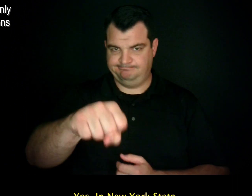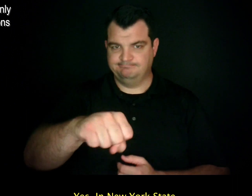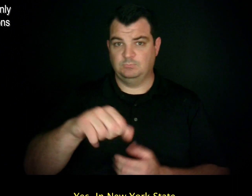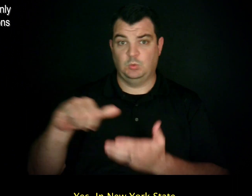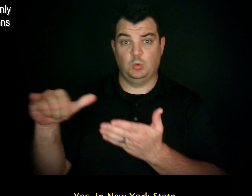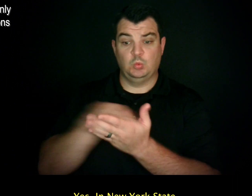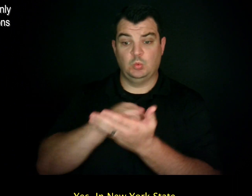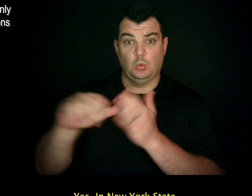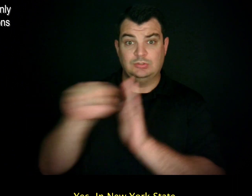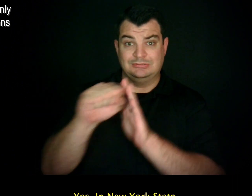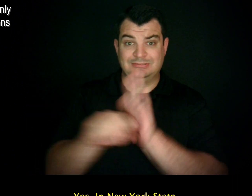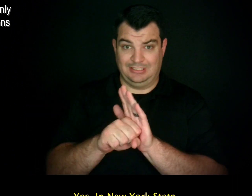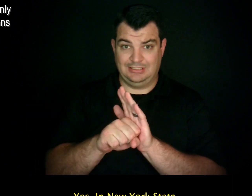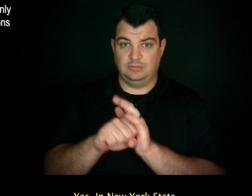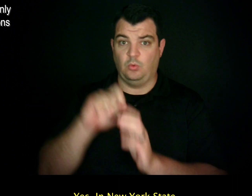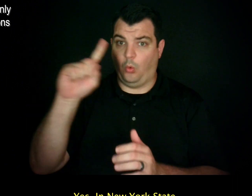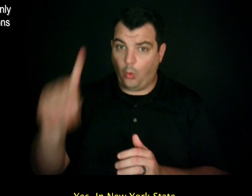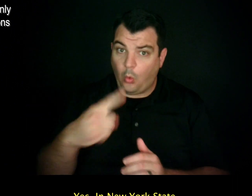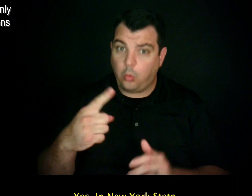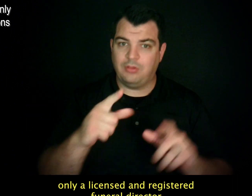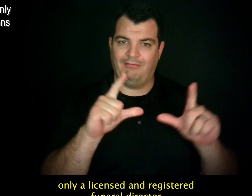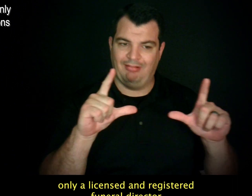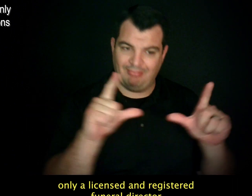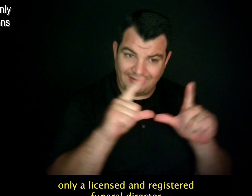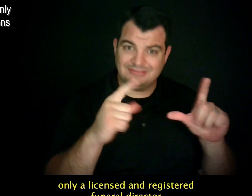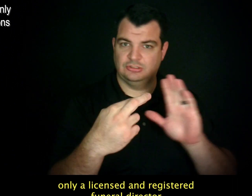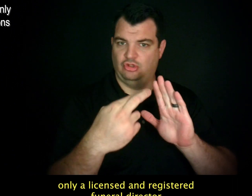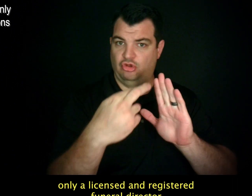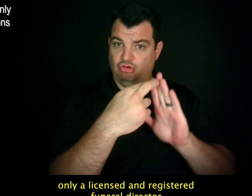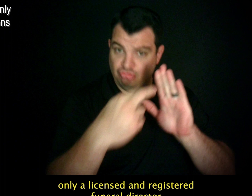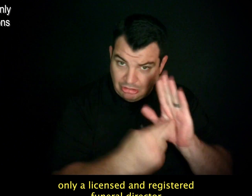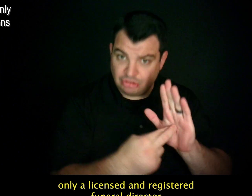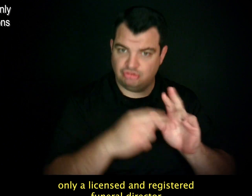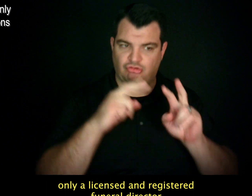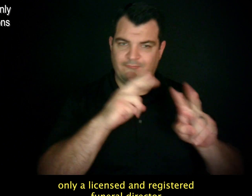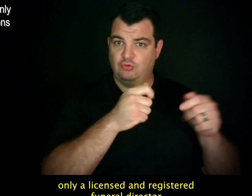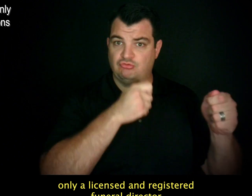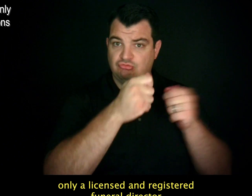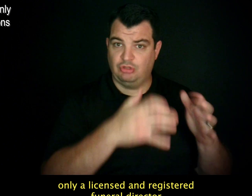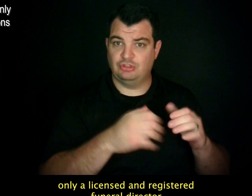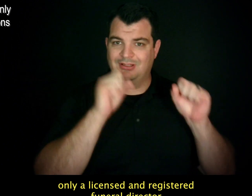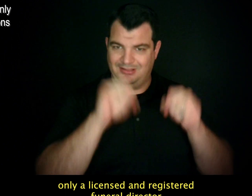Yes. In New York State, only a licensed and registered funeral director